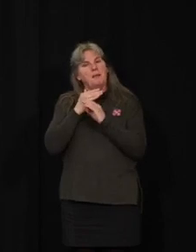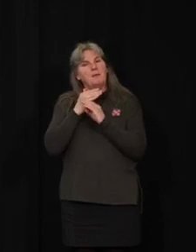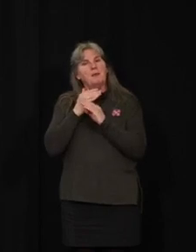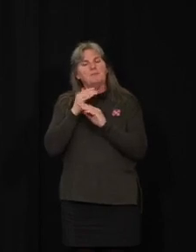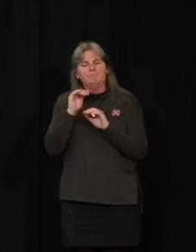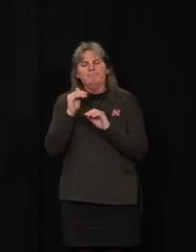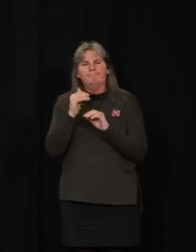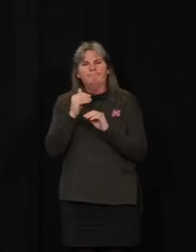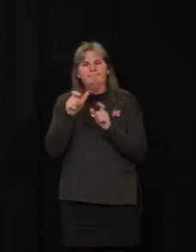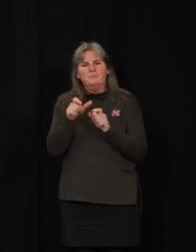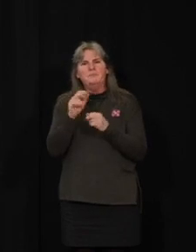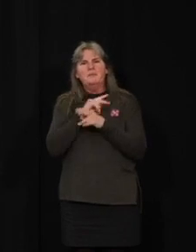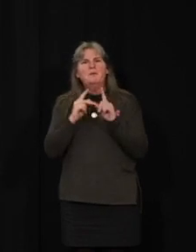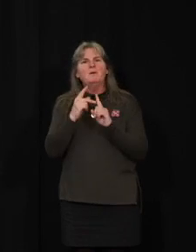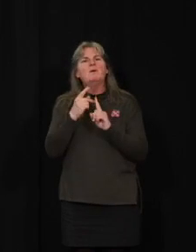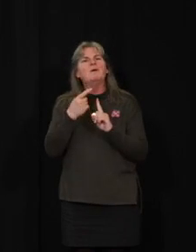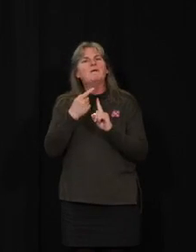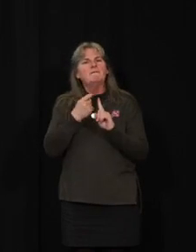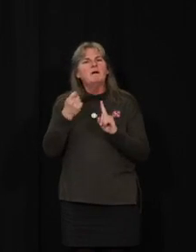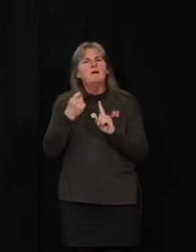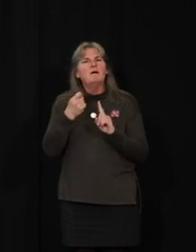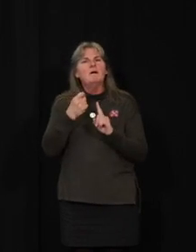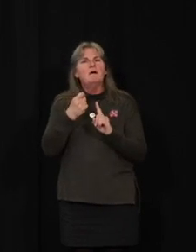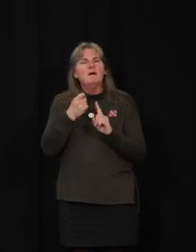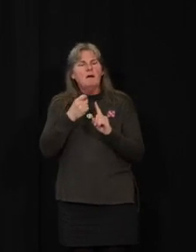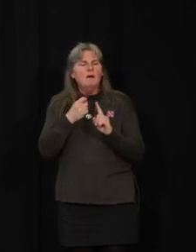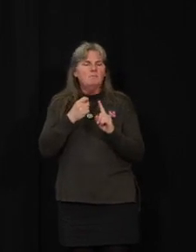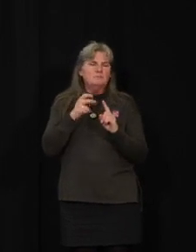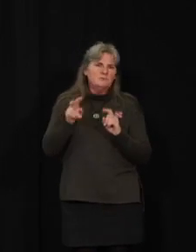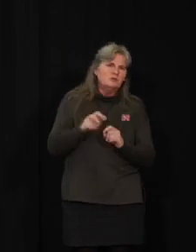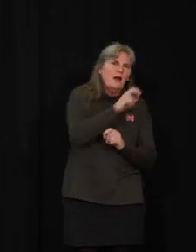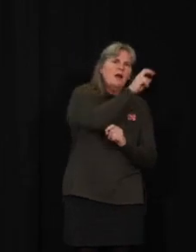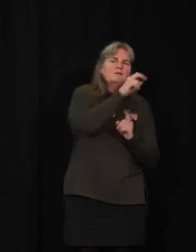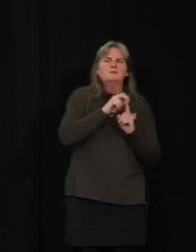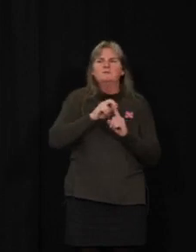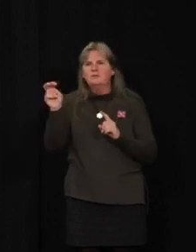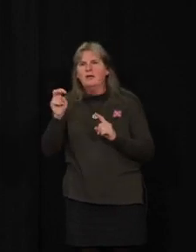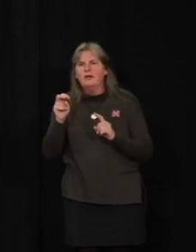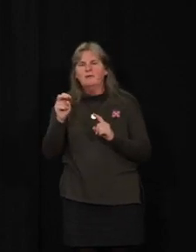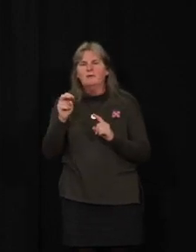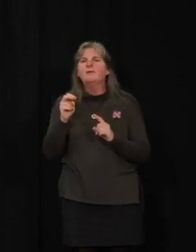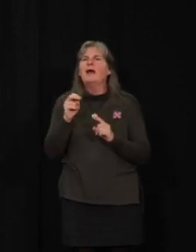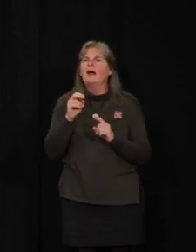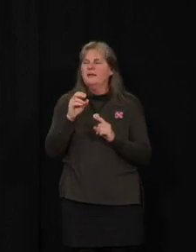ministerial orders under the civil emergency measures act, so the current provisions that we